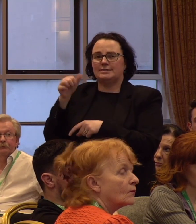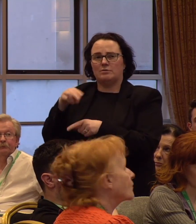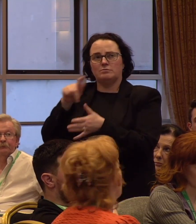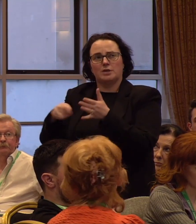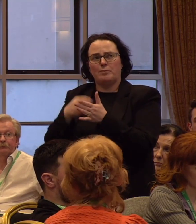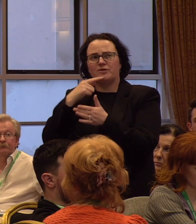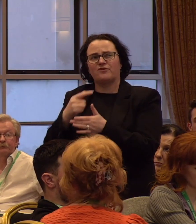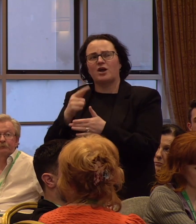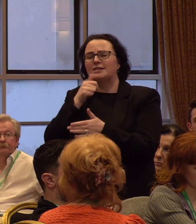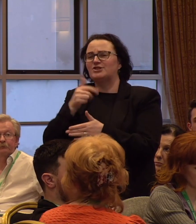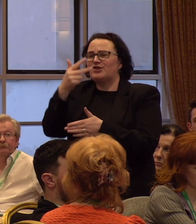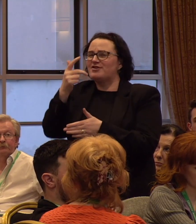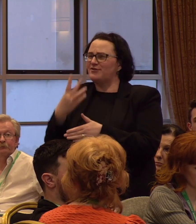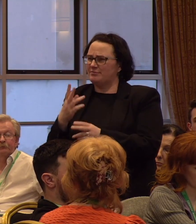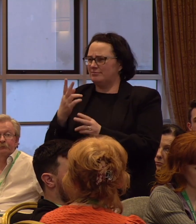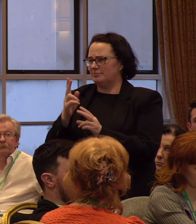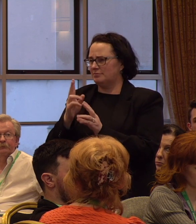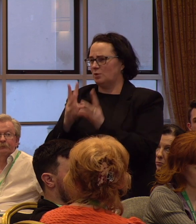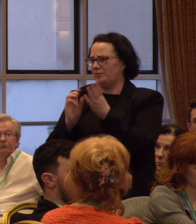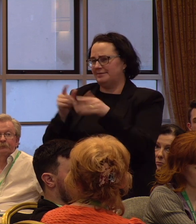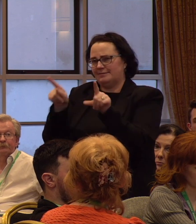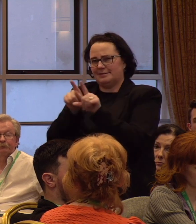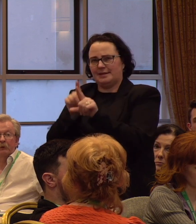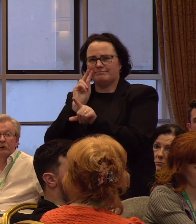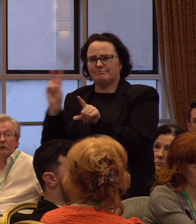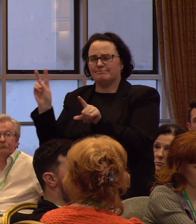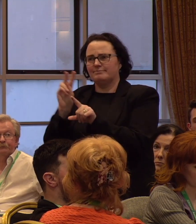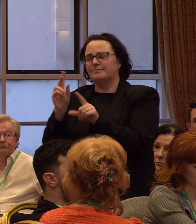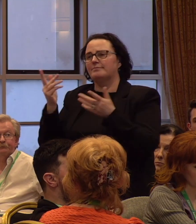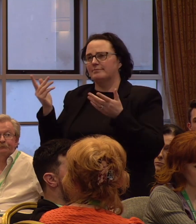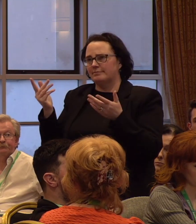would have been the same view we would have had and I think we felt that you know access having